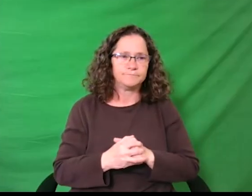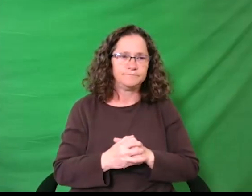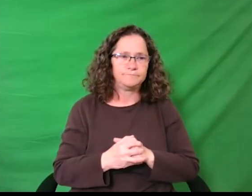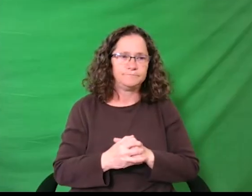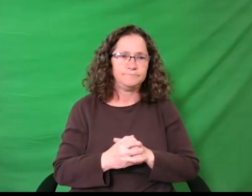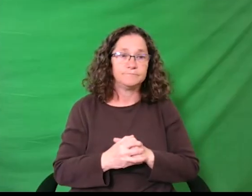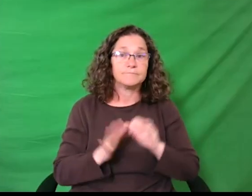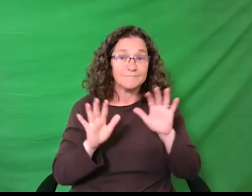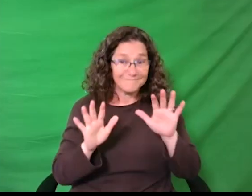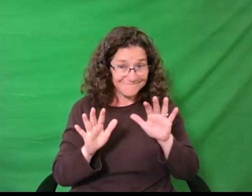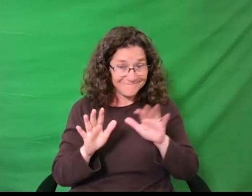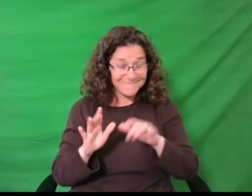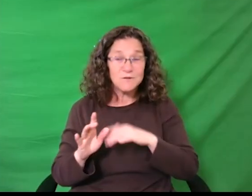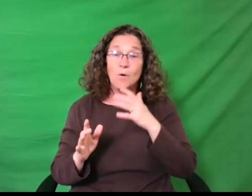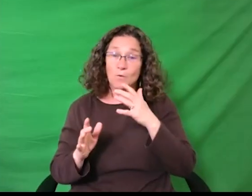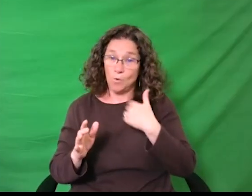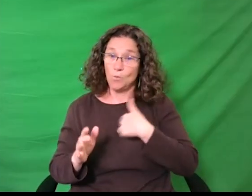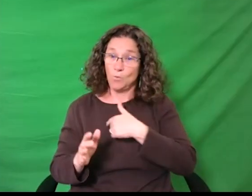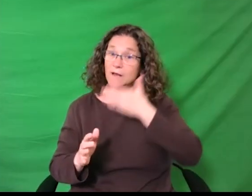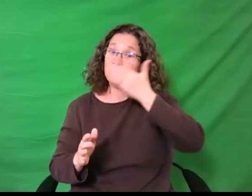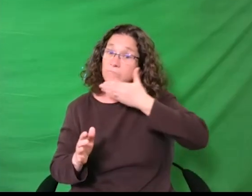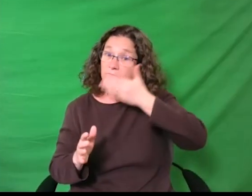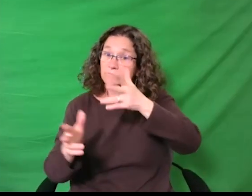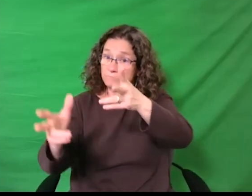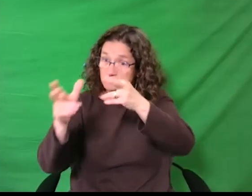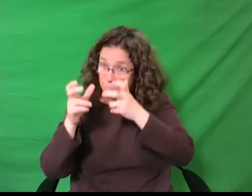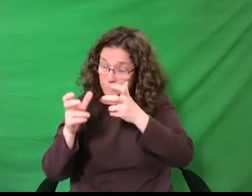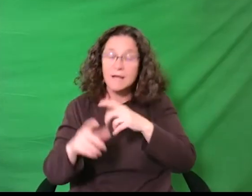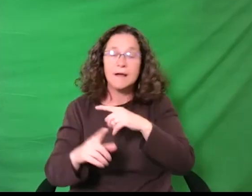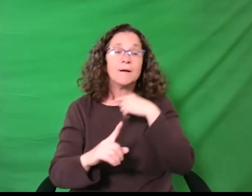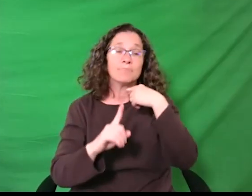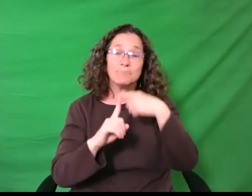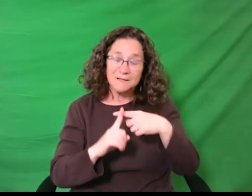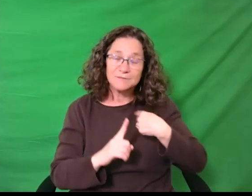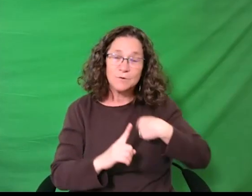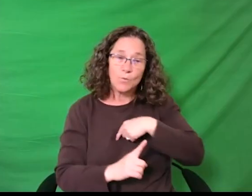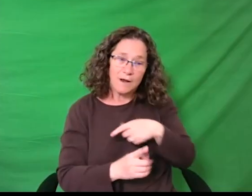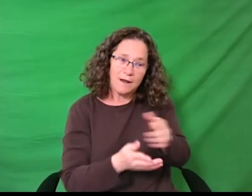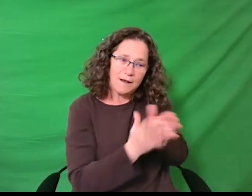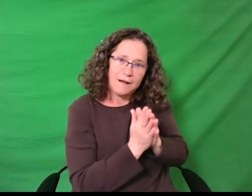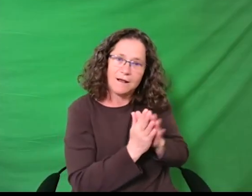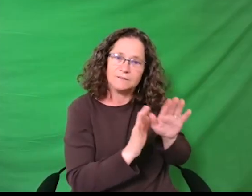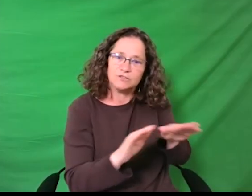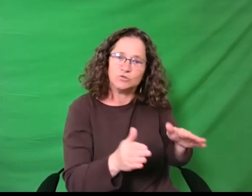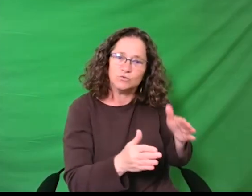But, in addition to being able to use it receptively, we can also have children cue expressively.